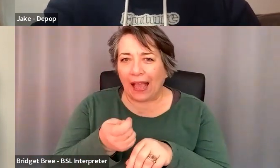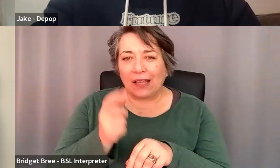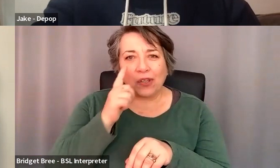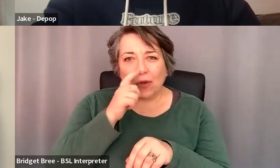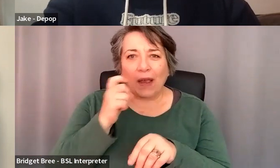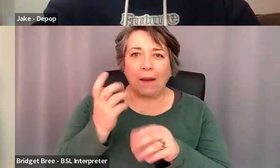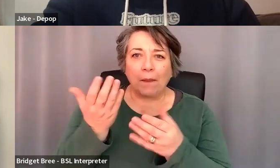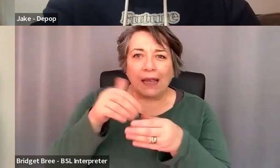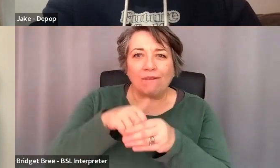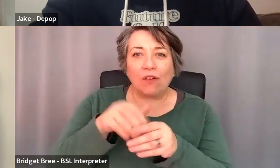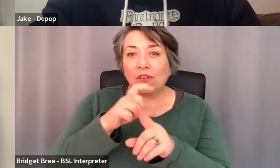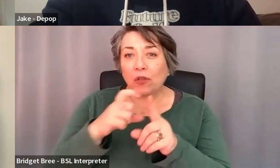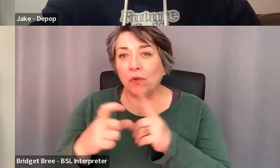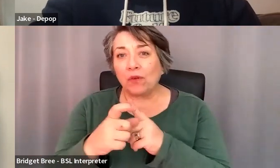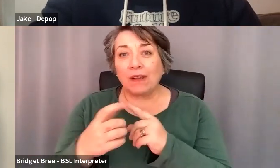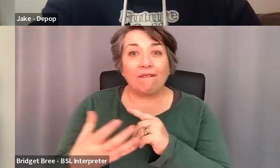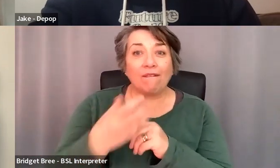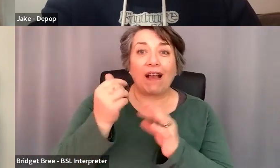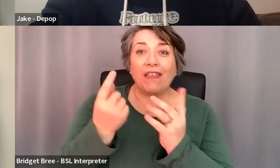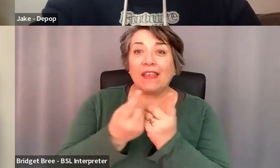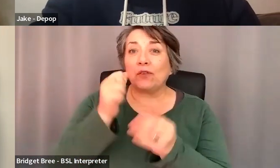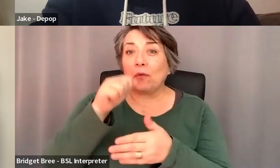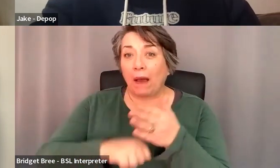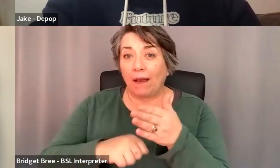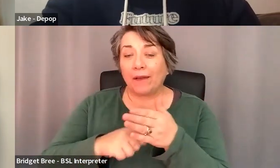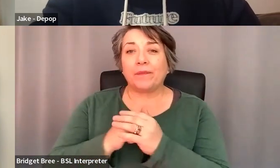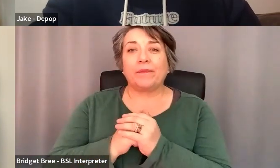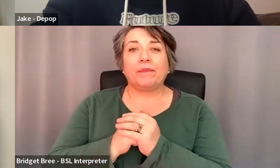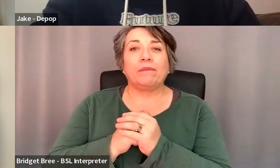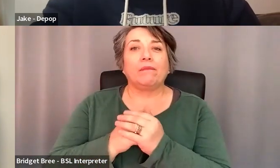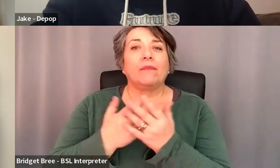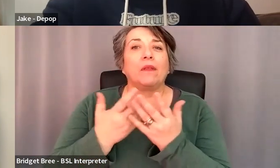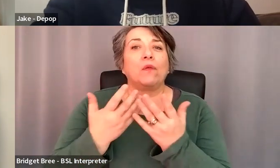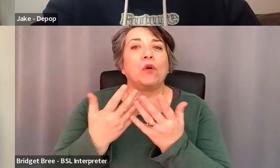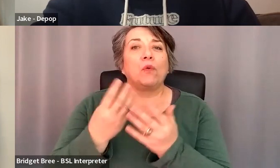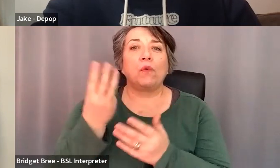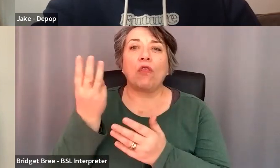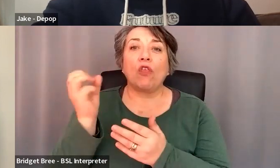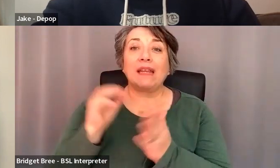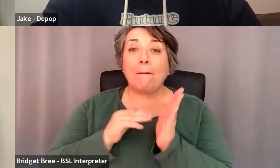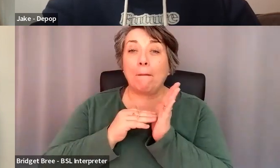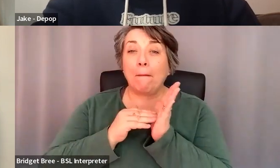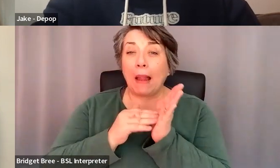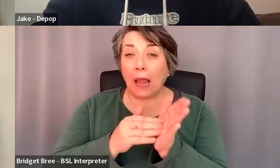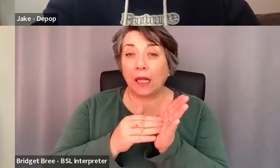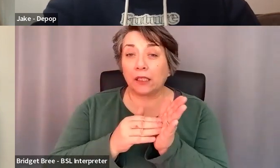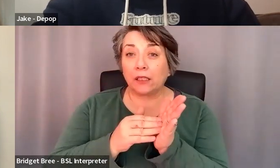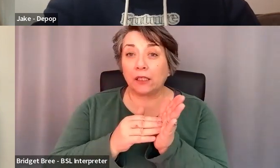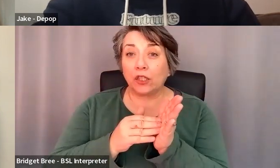we're building we currently have eBay, where people can by, sell and discover fashion items as well as being part of the community we are building. over 30 million registered users on our platform, and we're using over 180 different countries.